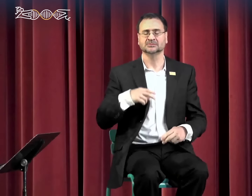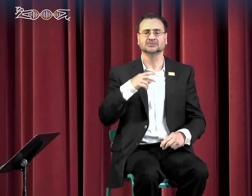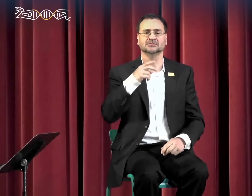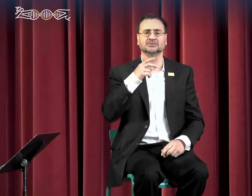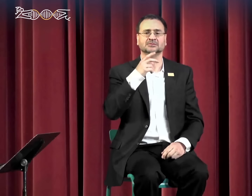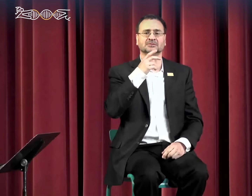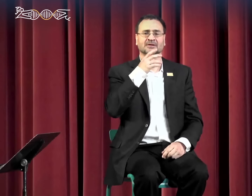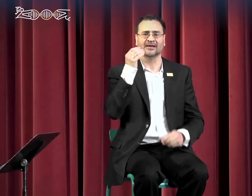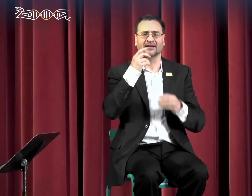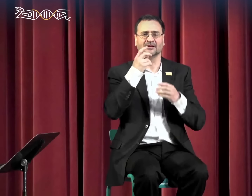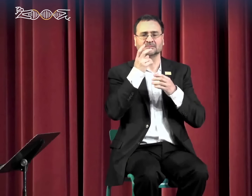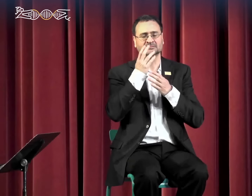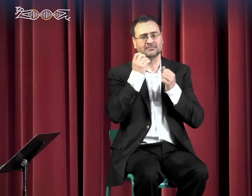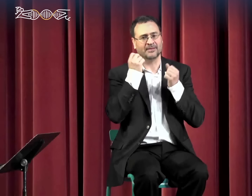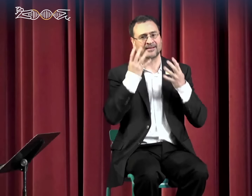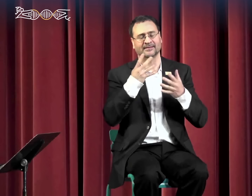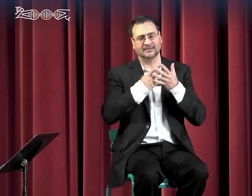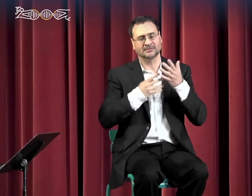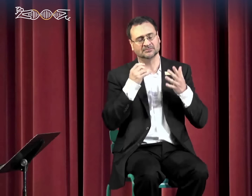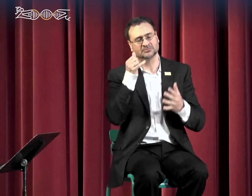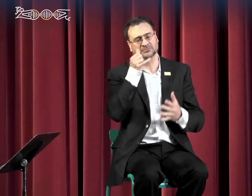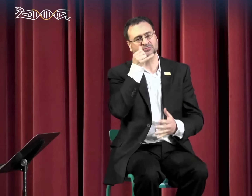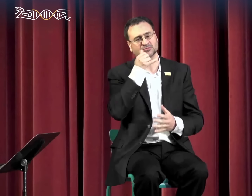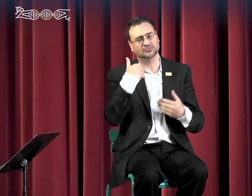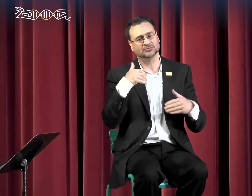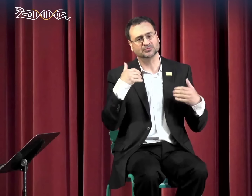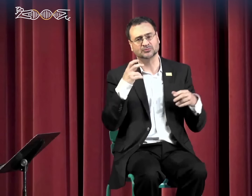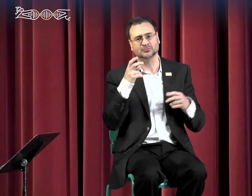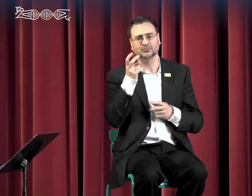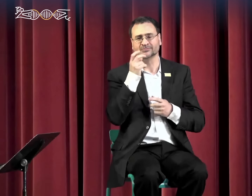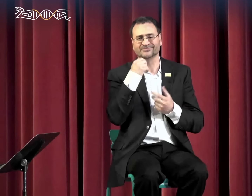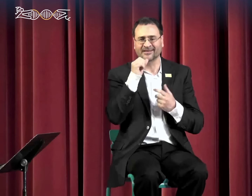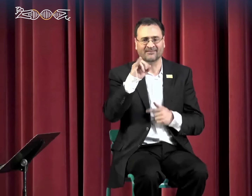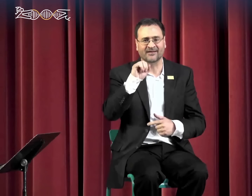Many of those diseases are absolutely horrific.